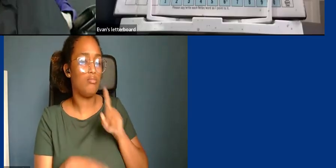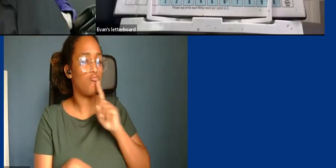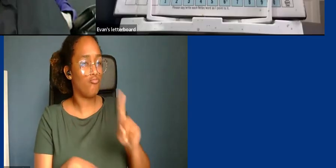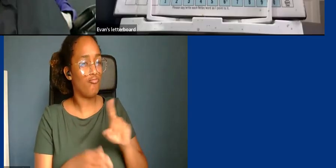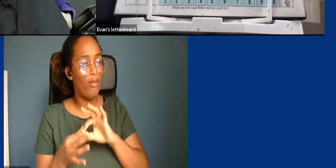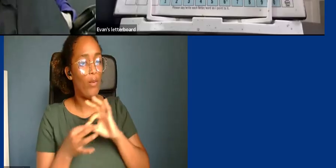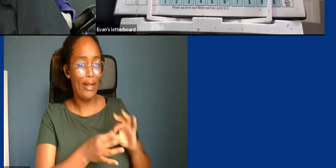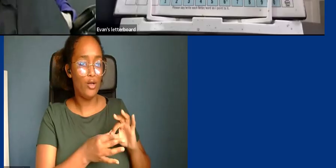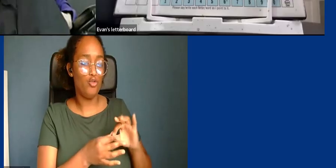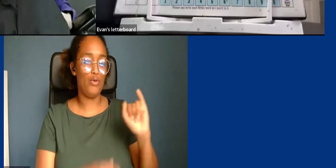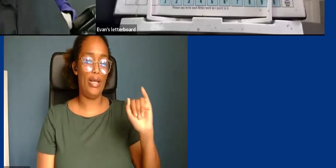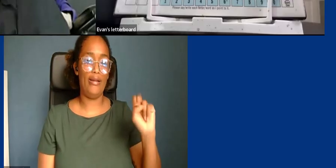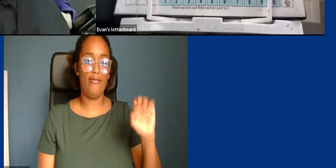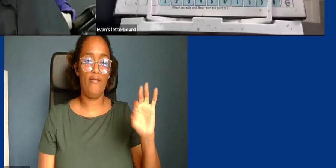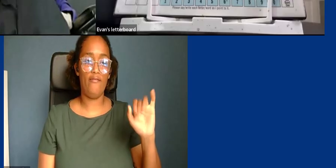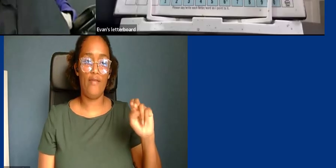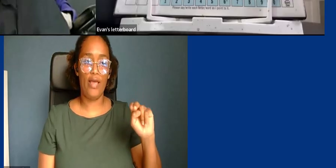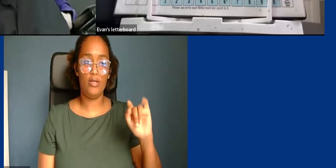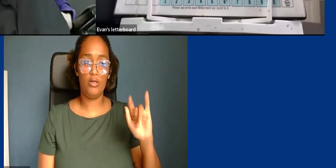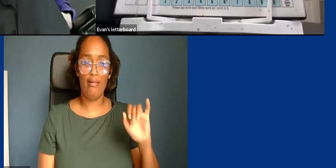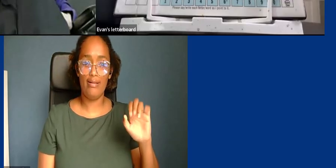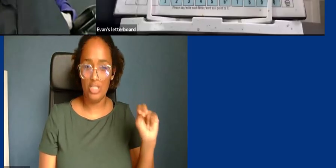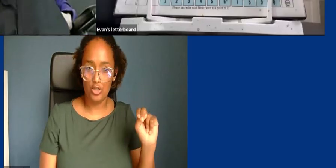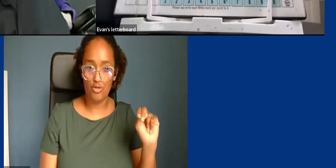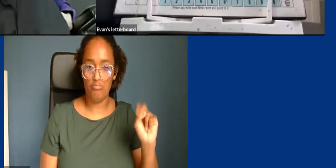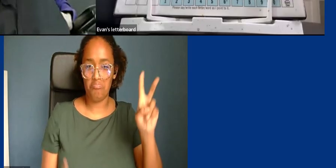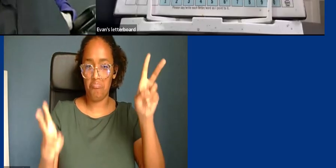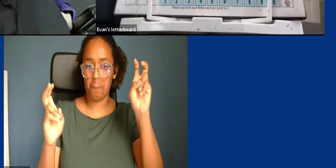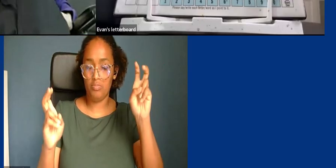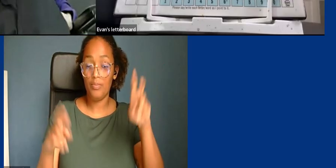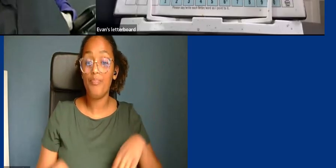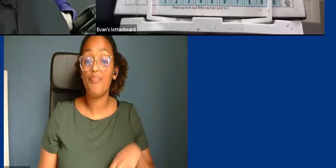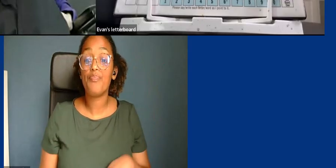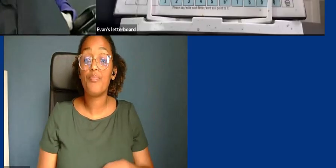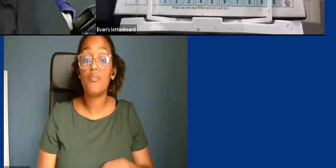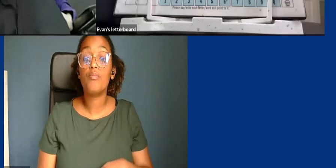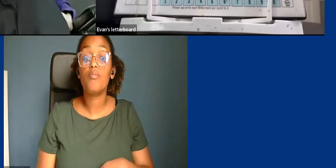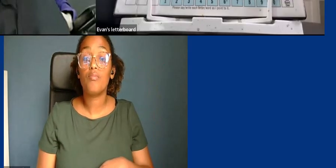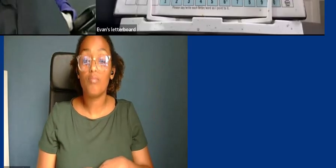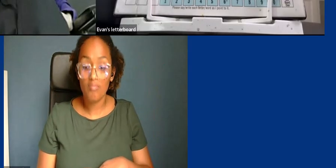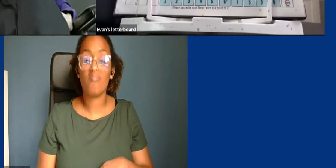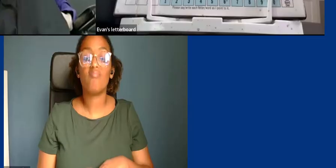made a rather glib suggestion to me that Rob and I should go out and buy a puppy